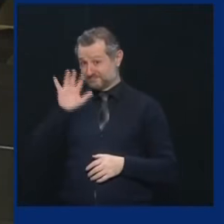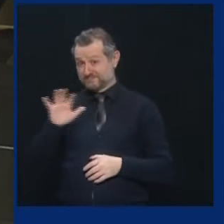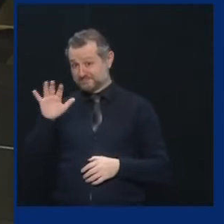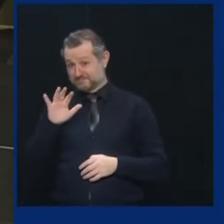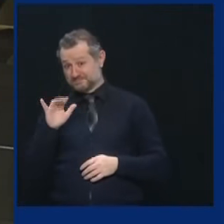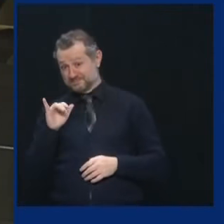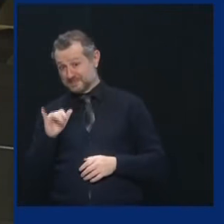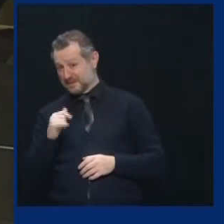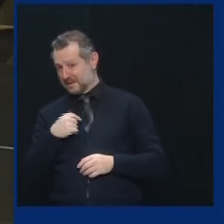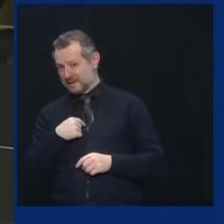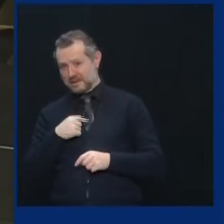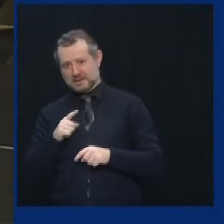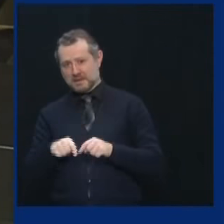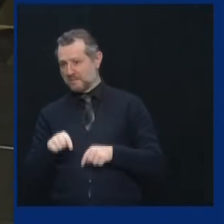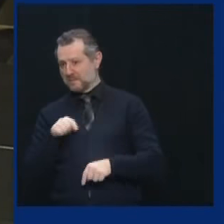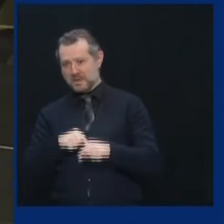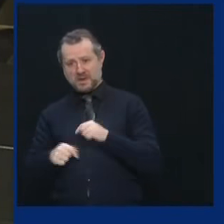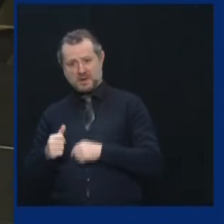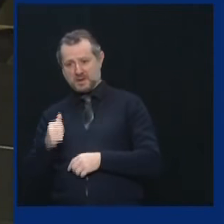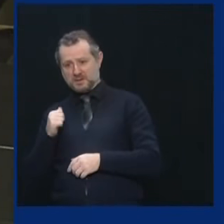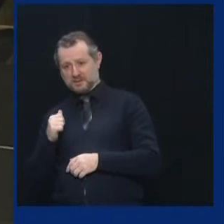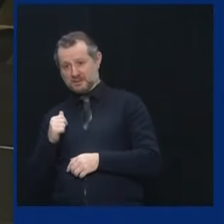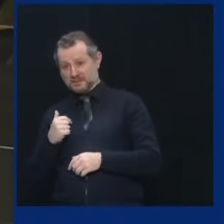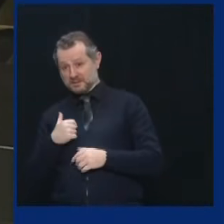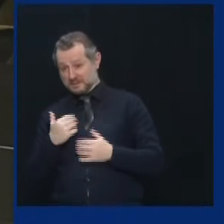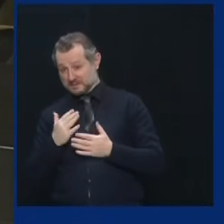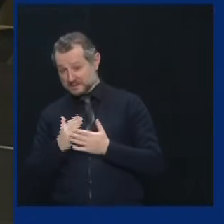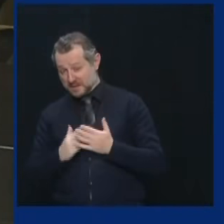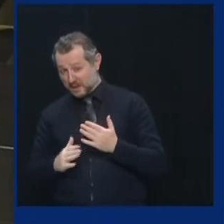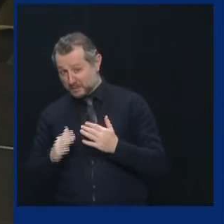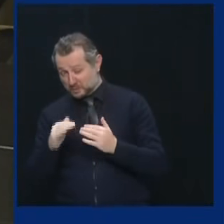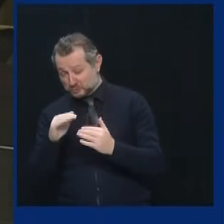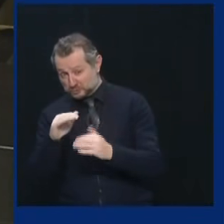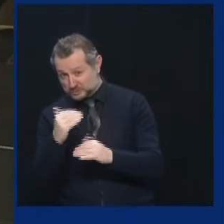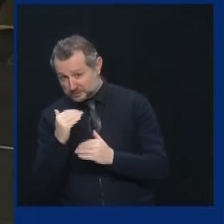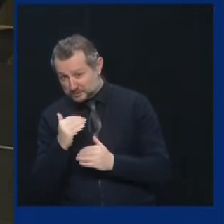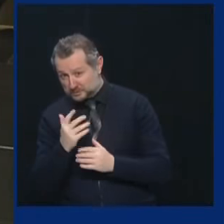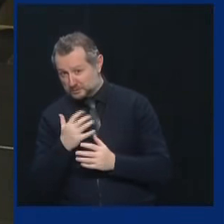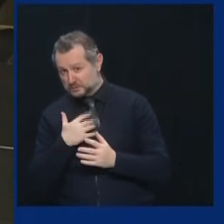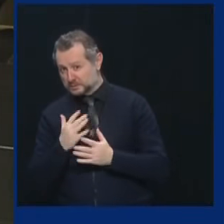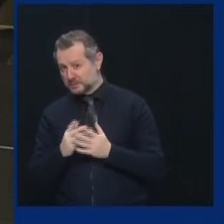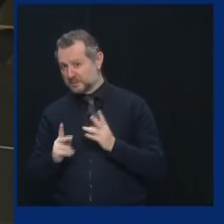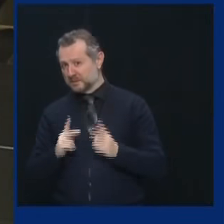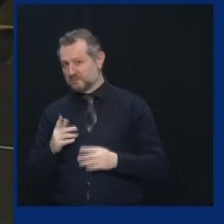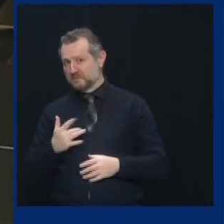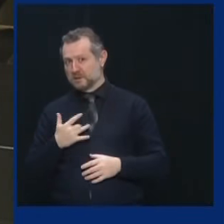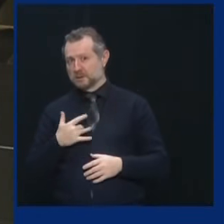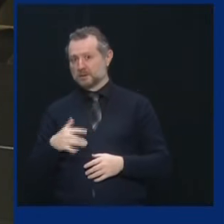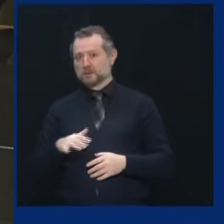ALSO. WE'RE LOOKING AT SIX TO NINE MONTHS. I'M NOT GOING TO WAIT SIX TO NINE MONTHS AND WE'RE NOT GOING